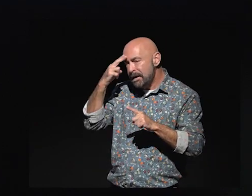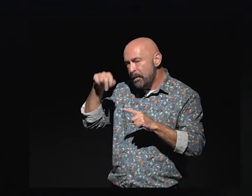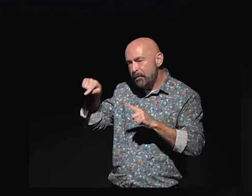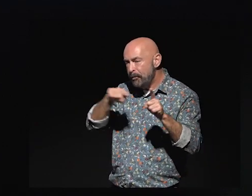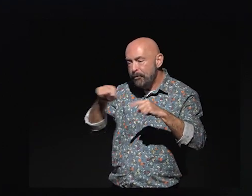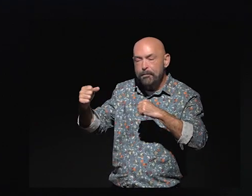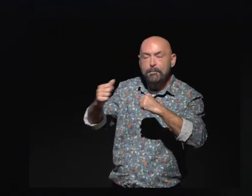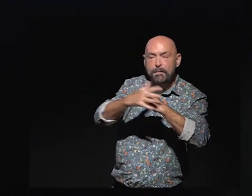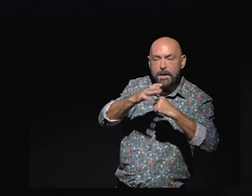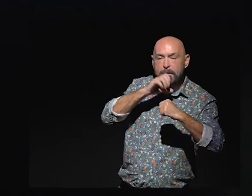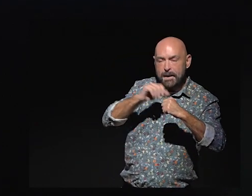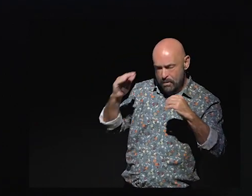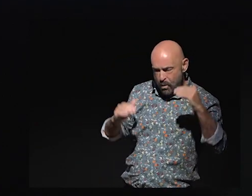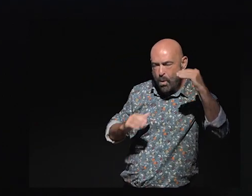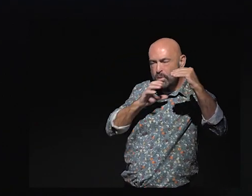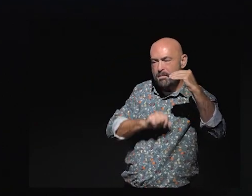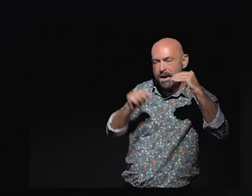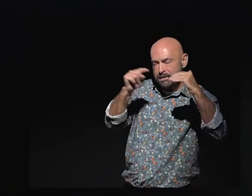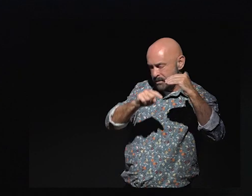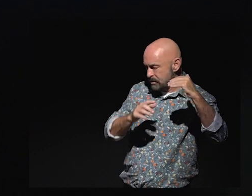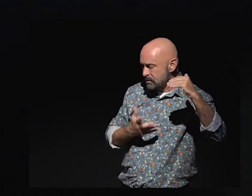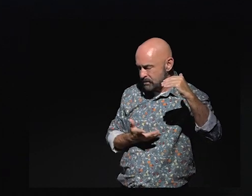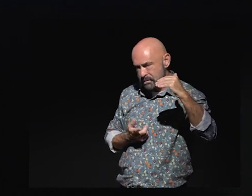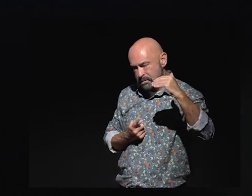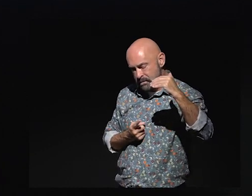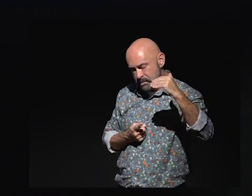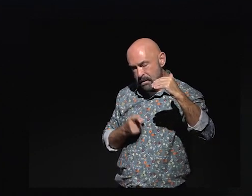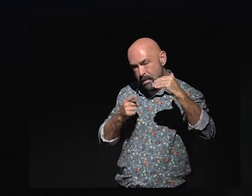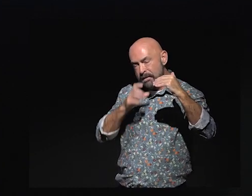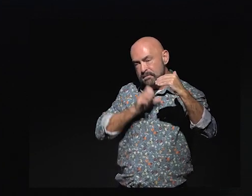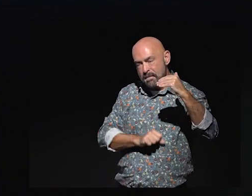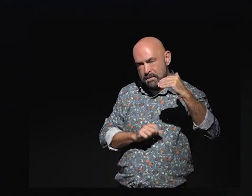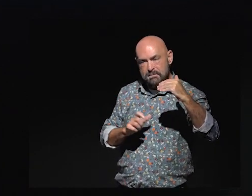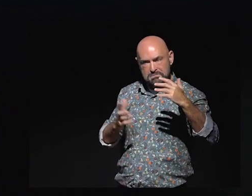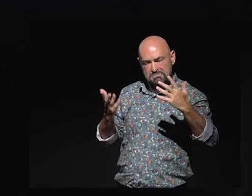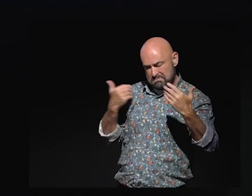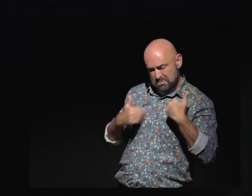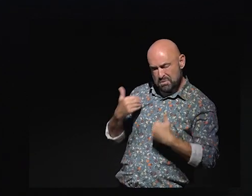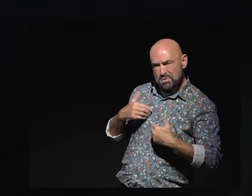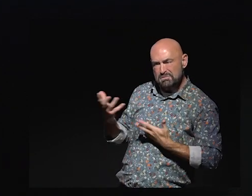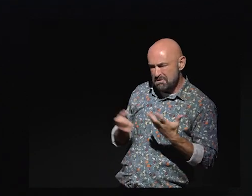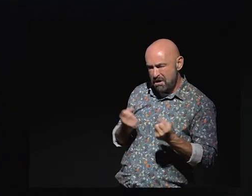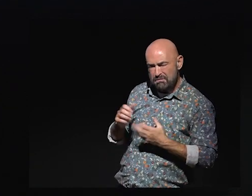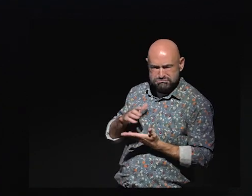She marries a much older man, a man who's made his money, and a lot of money,